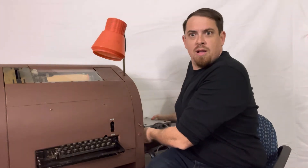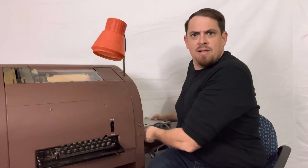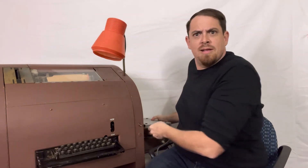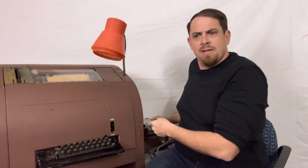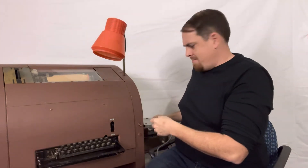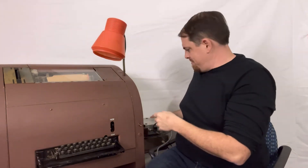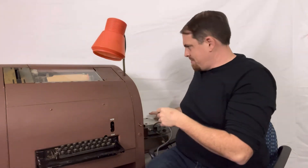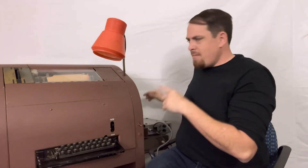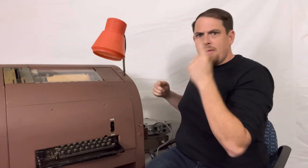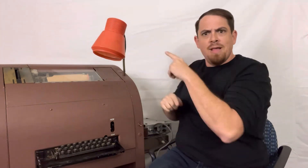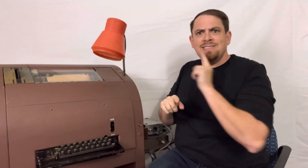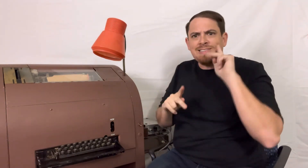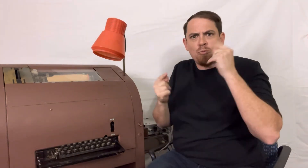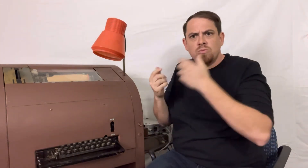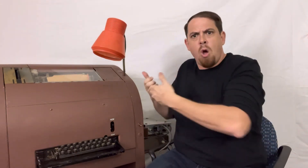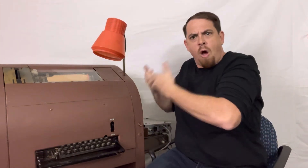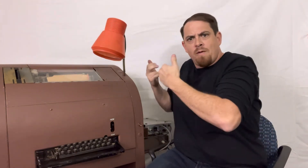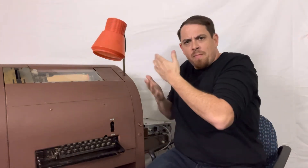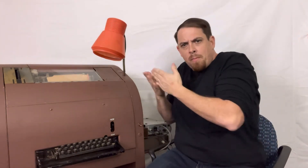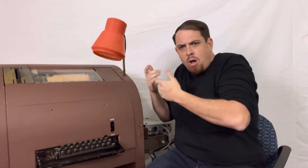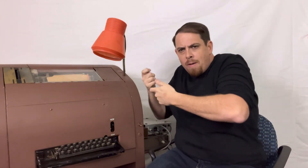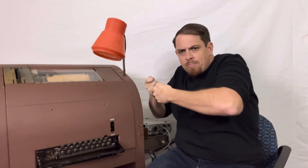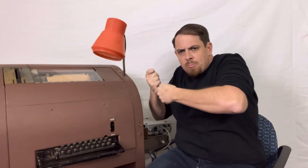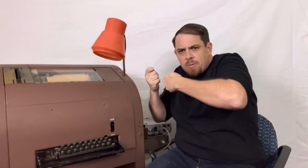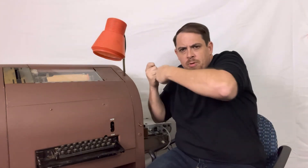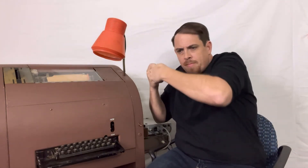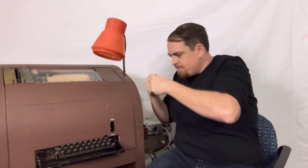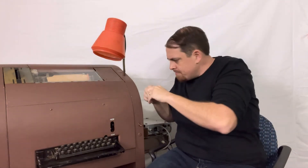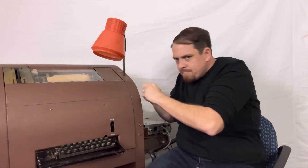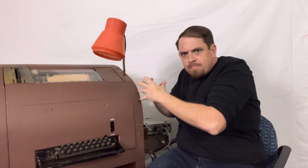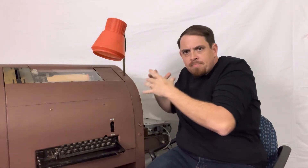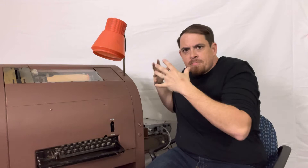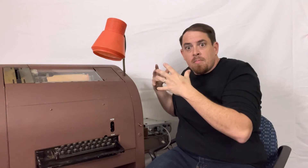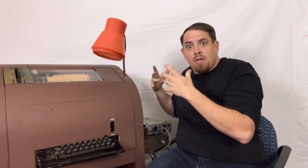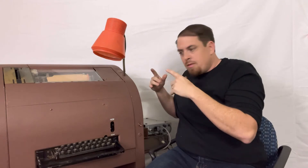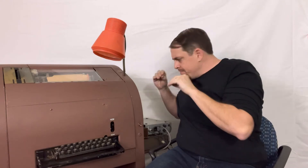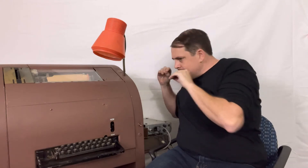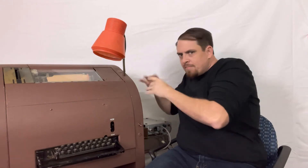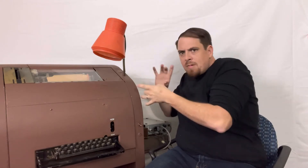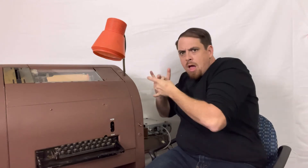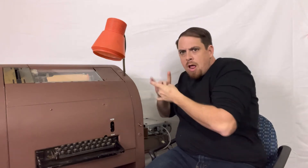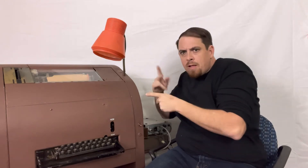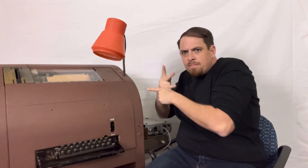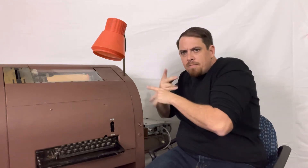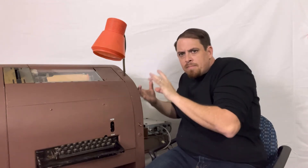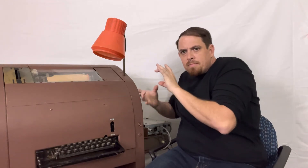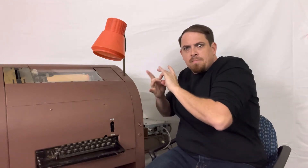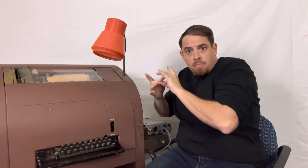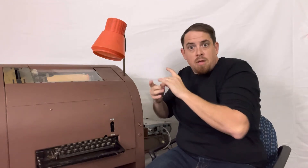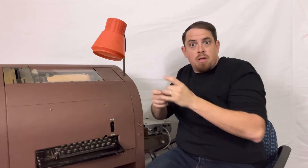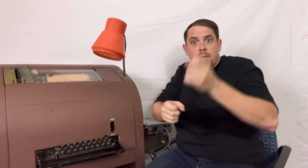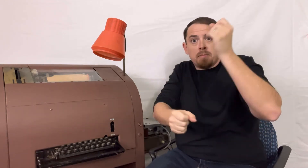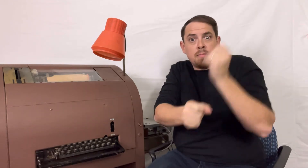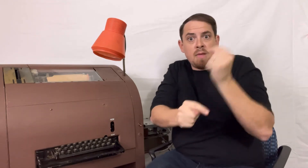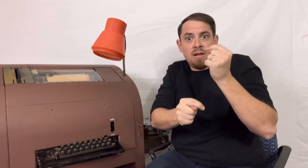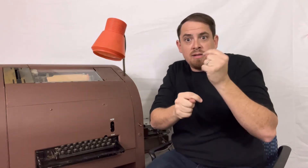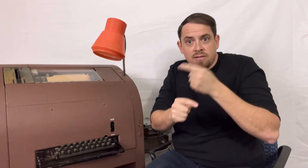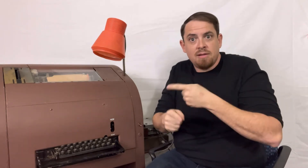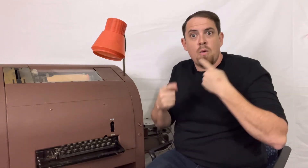so essentially with a few simple modifications this coupler could be connected to the TTY and